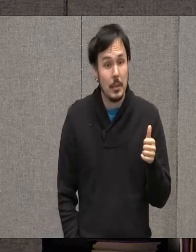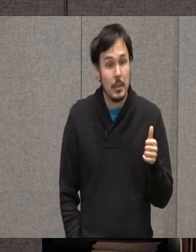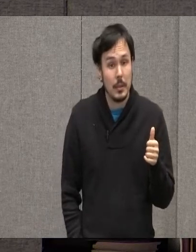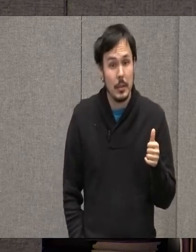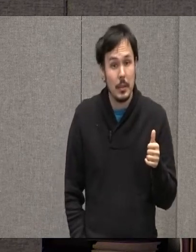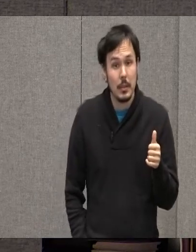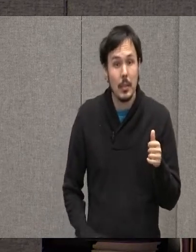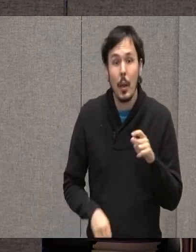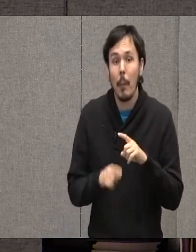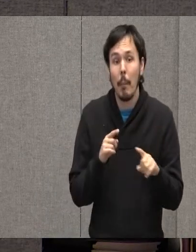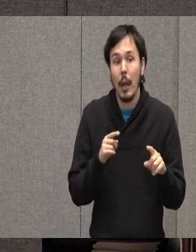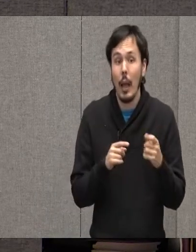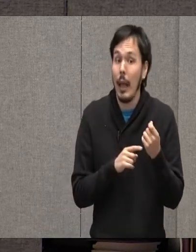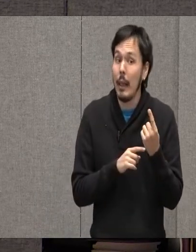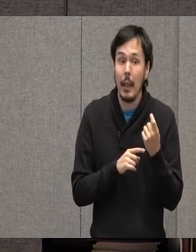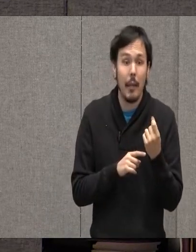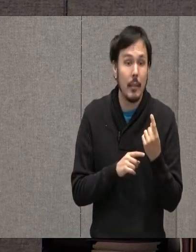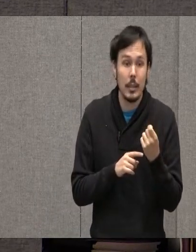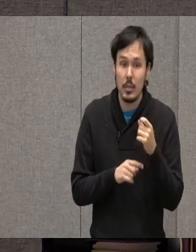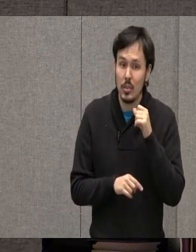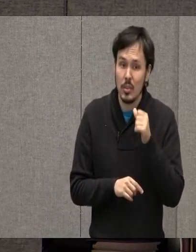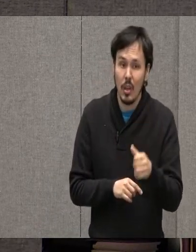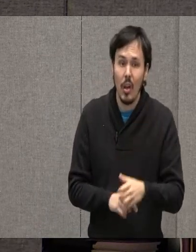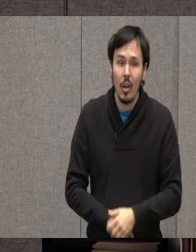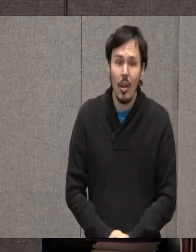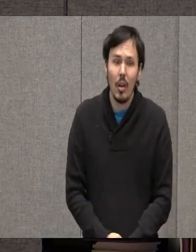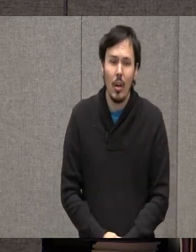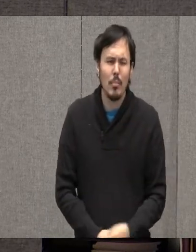but we don't have an eleven in there. Why is that?